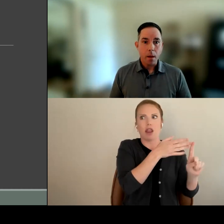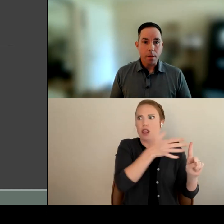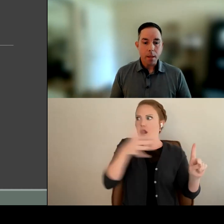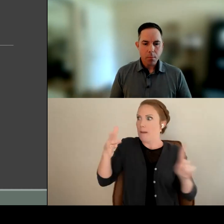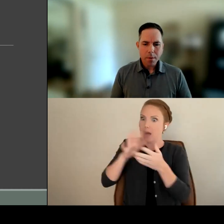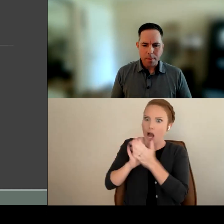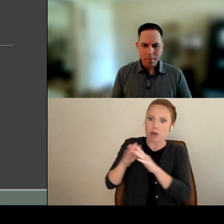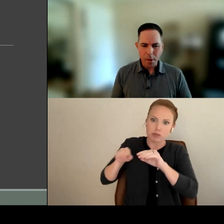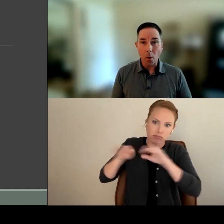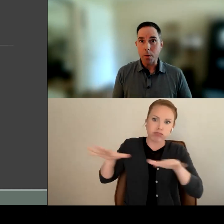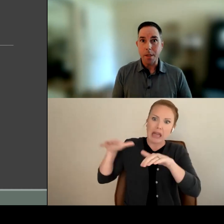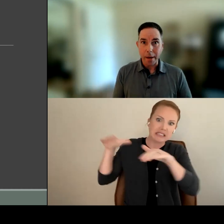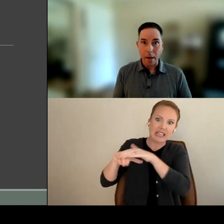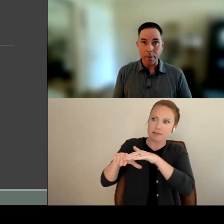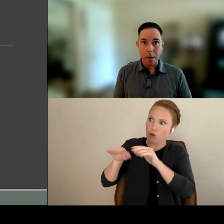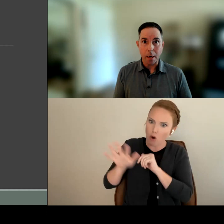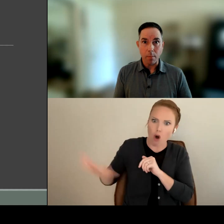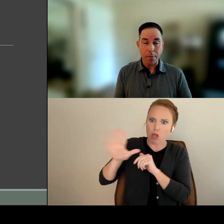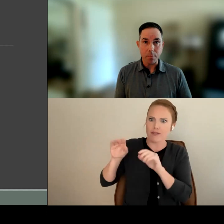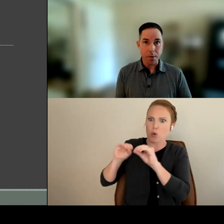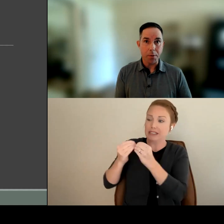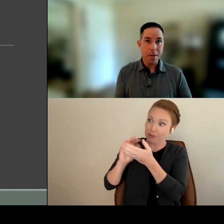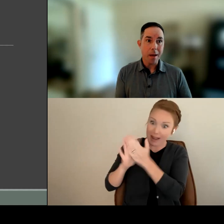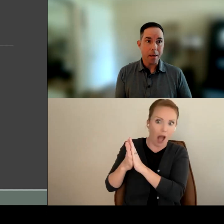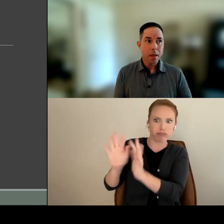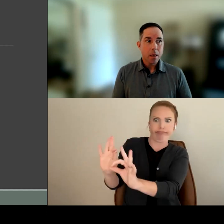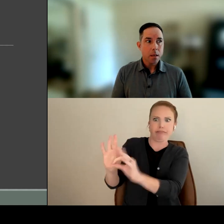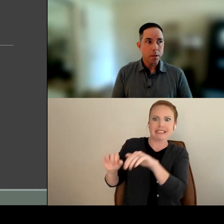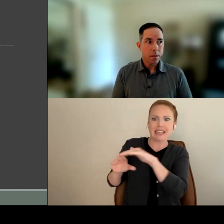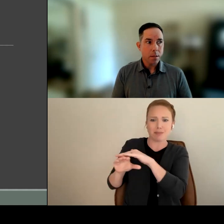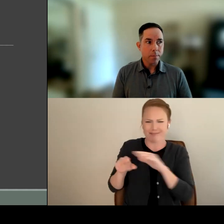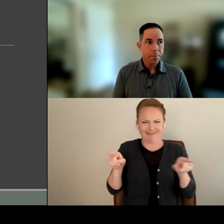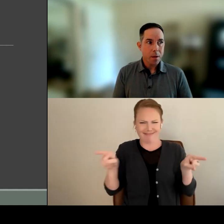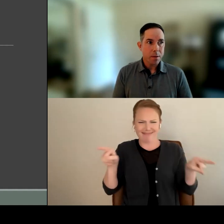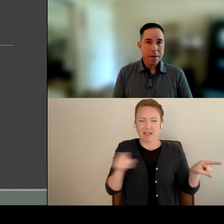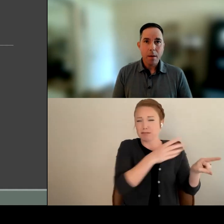That's one of the goals that I have in talking about this with you all today is to make that